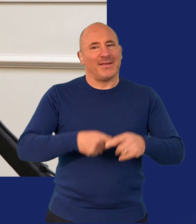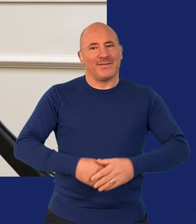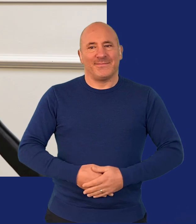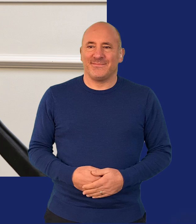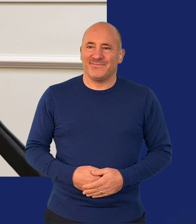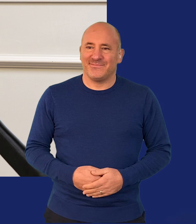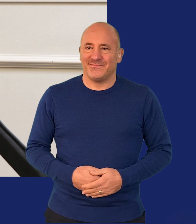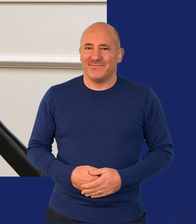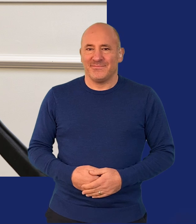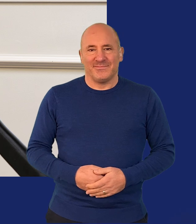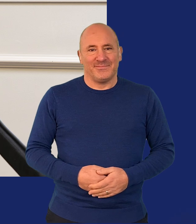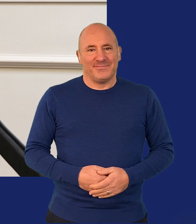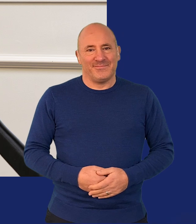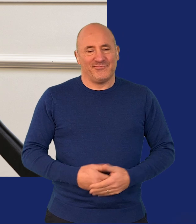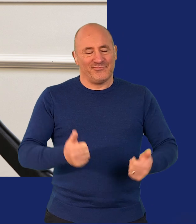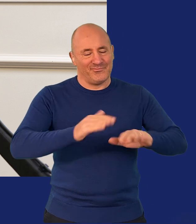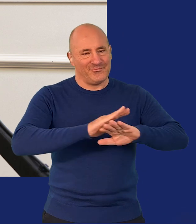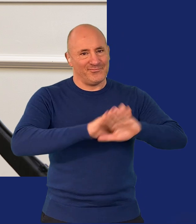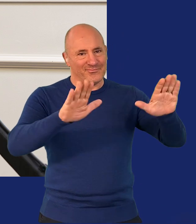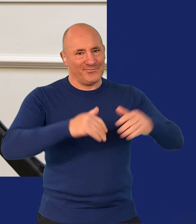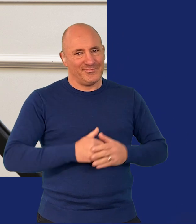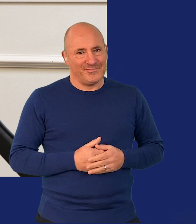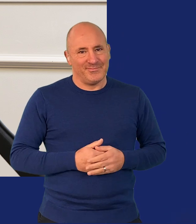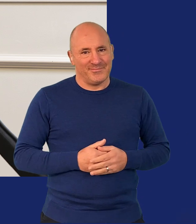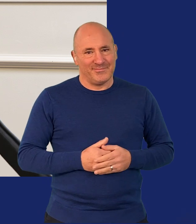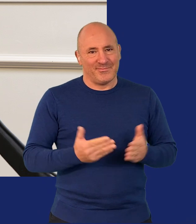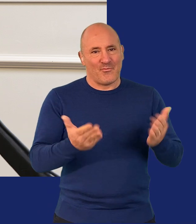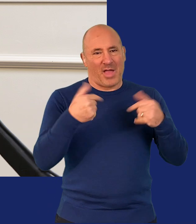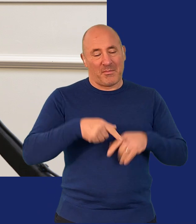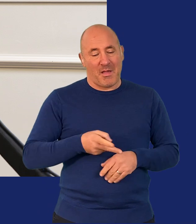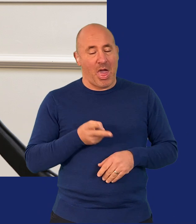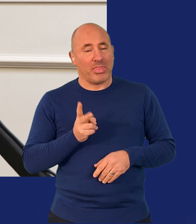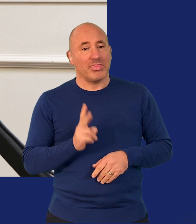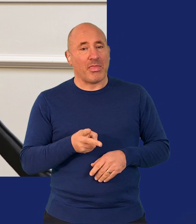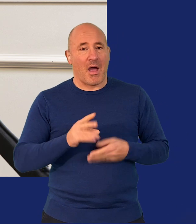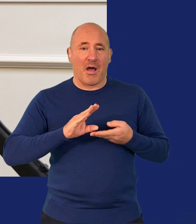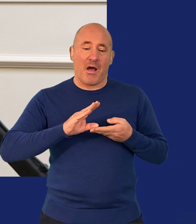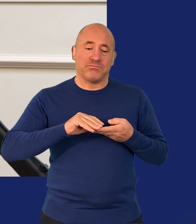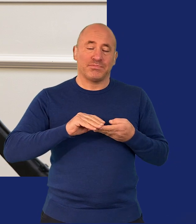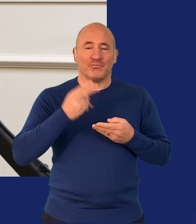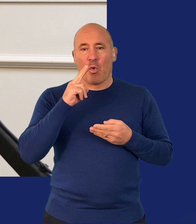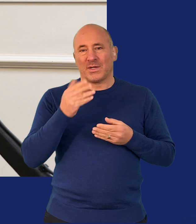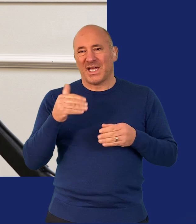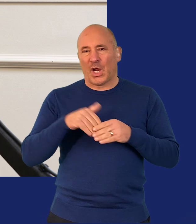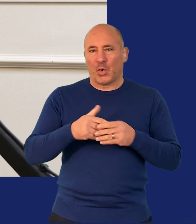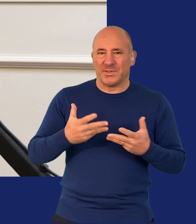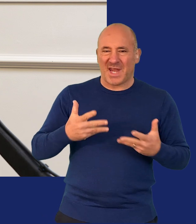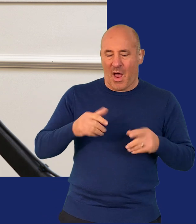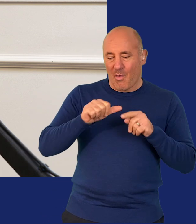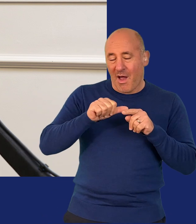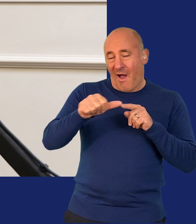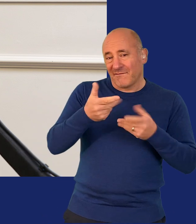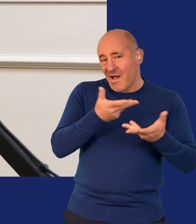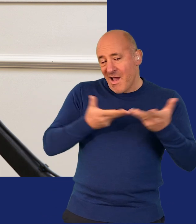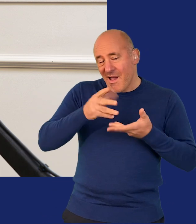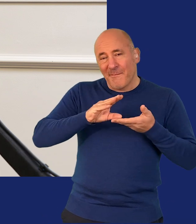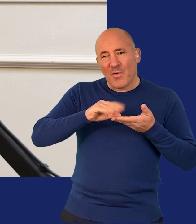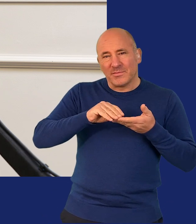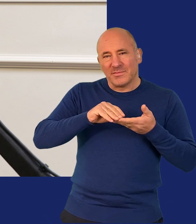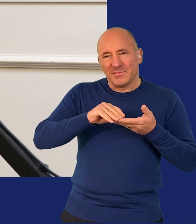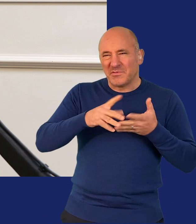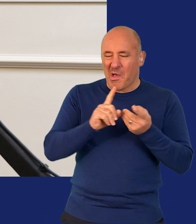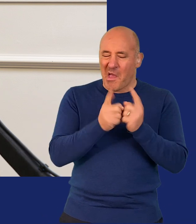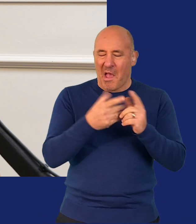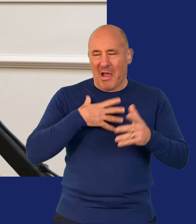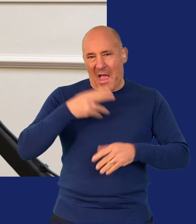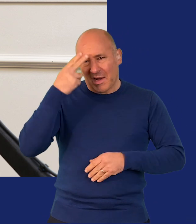Hello, and welcome back to another episode of the Include Now Afterpod, or as we